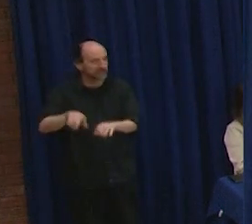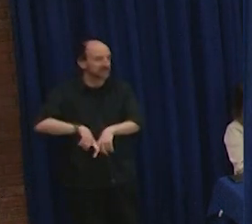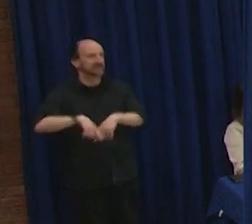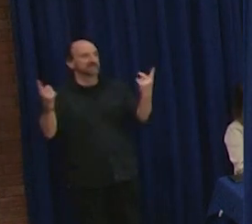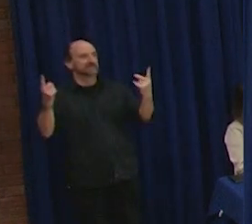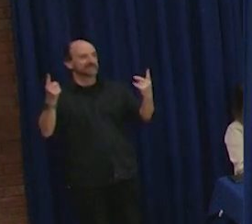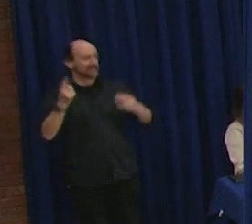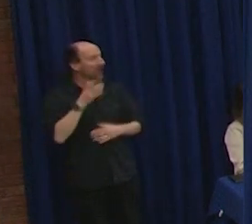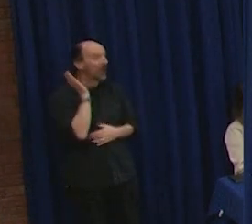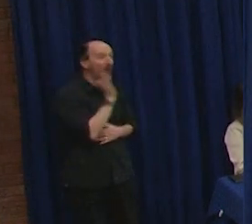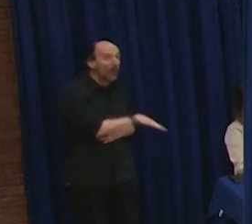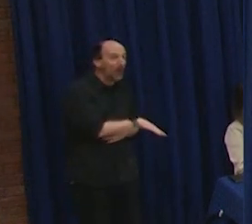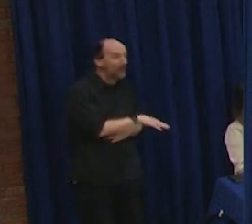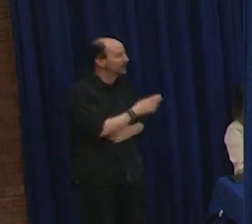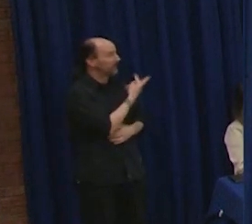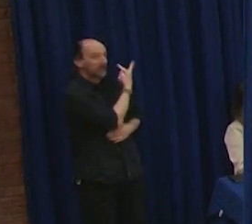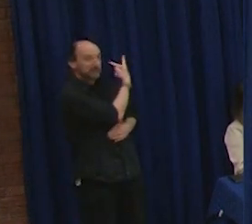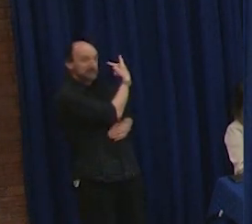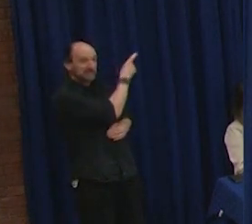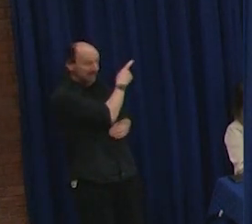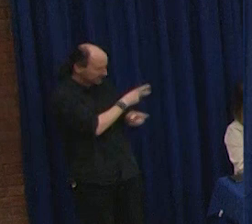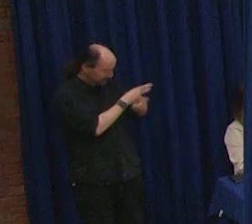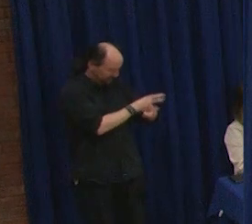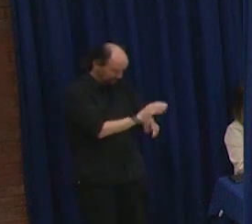parent who said make sure you do this and do this they've had their washing their cleaning their